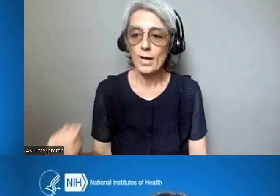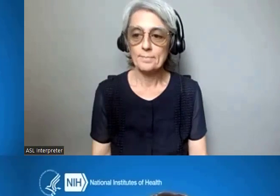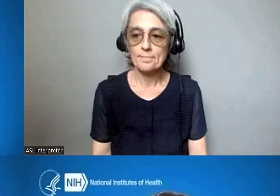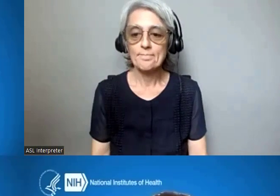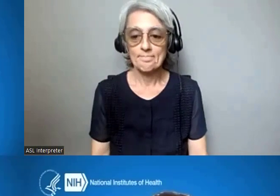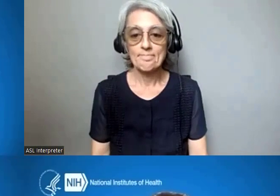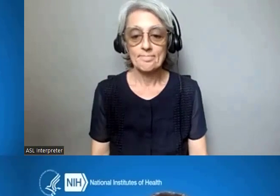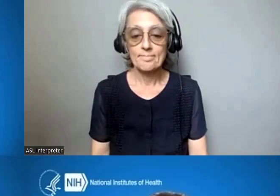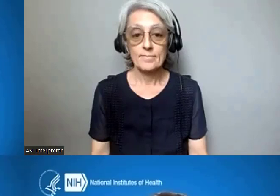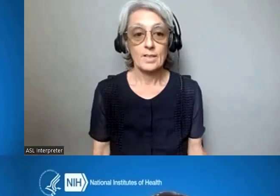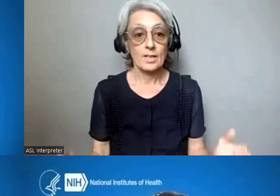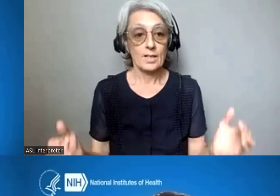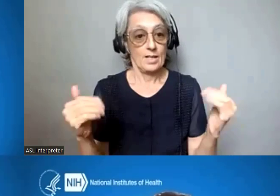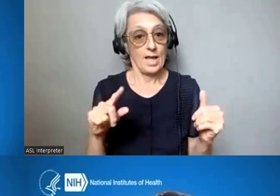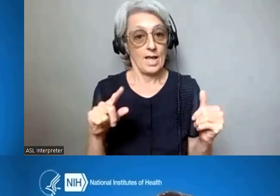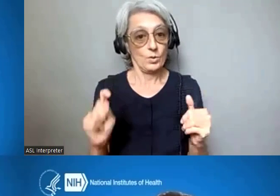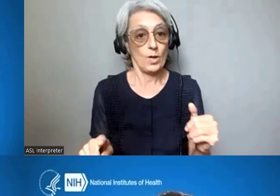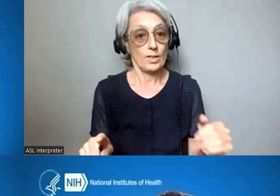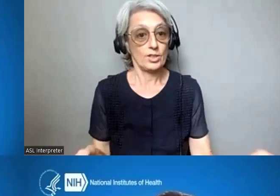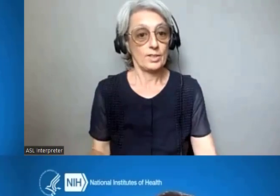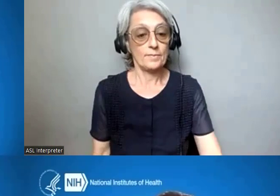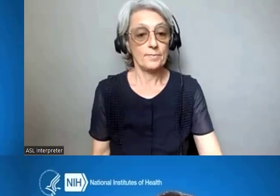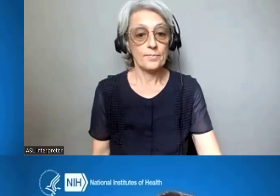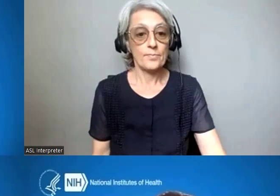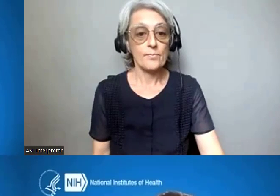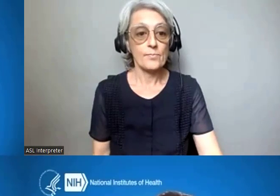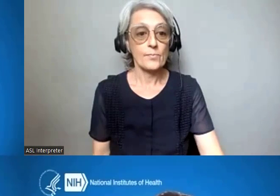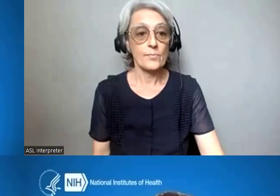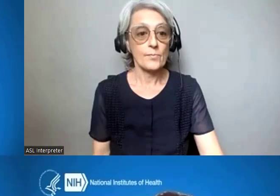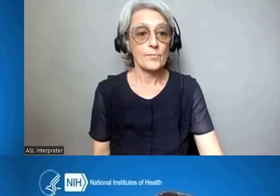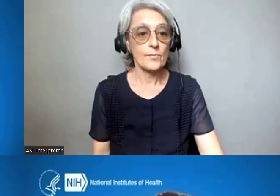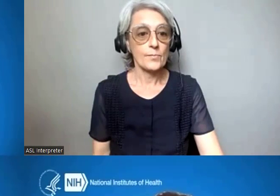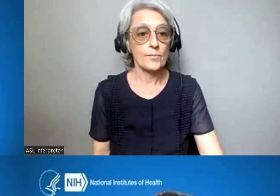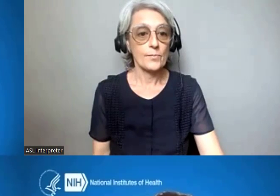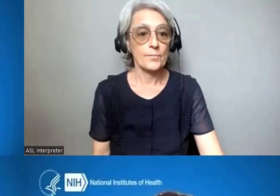The next question we have is to Liz.